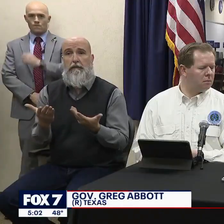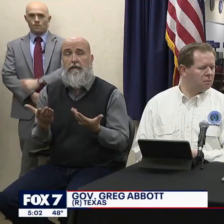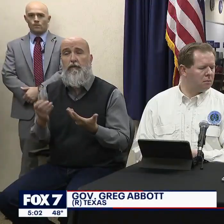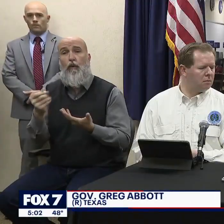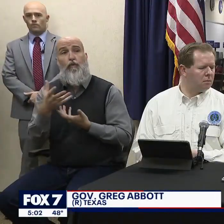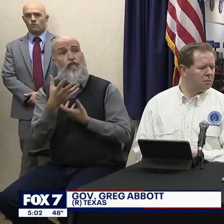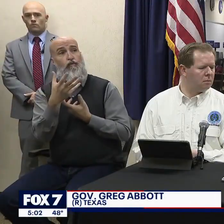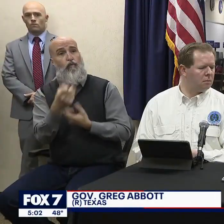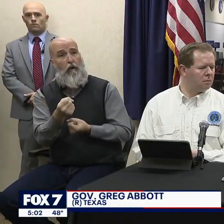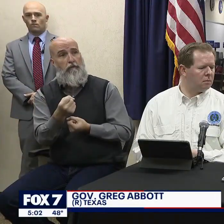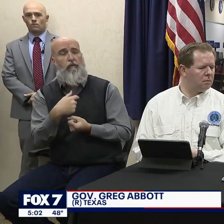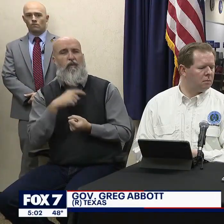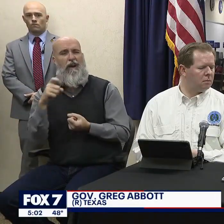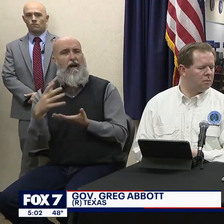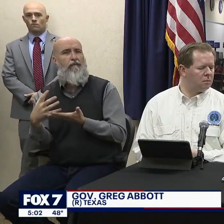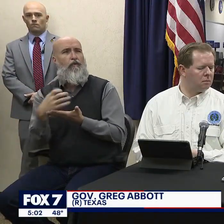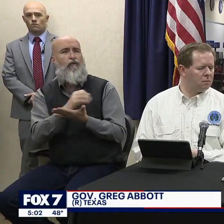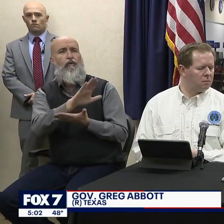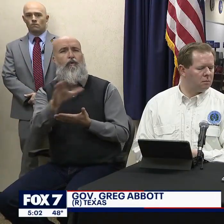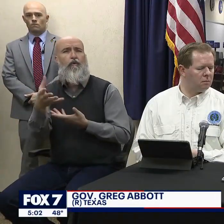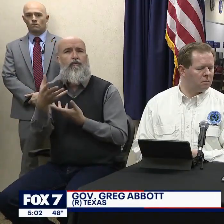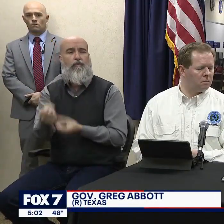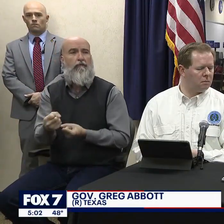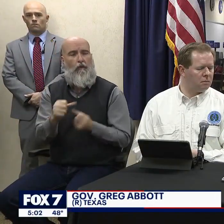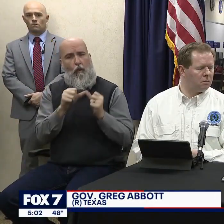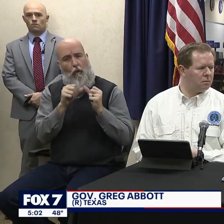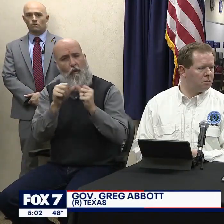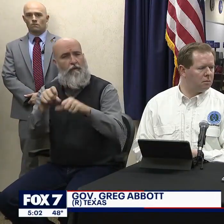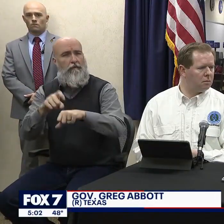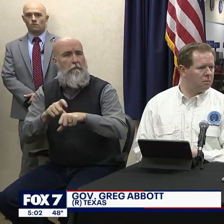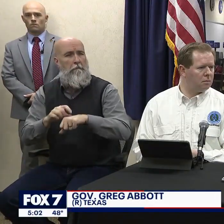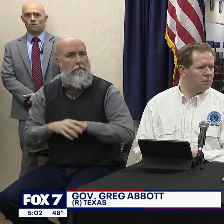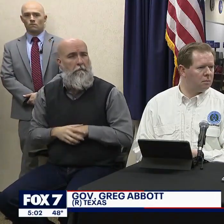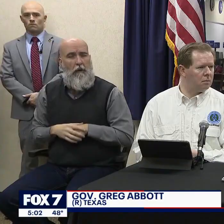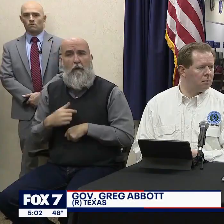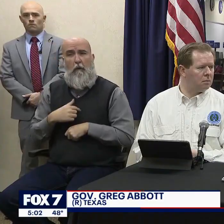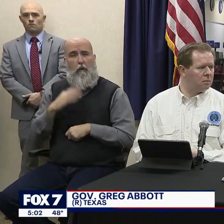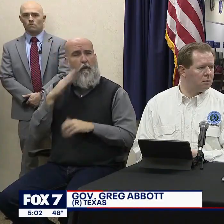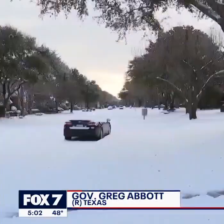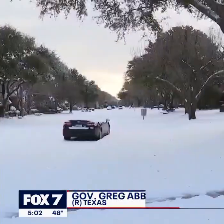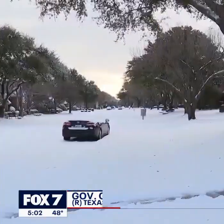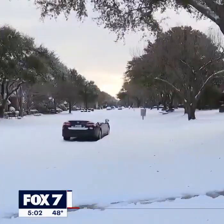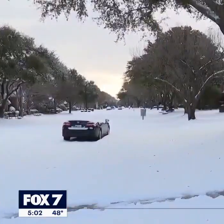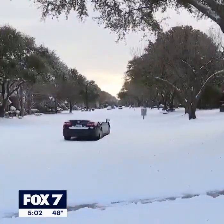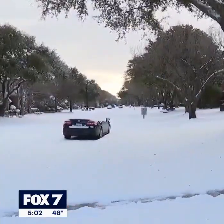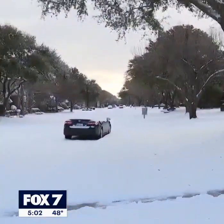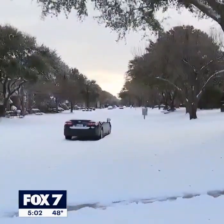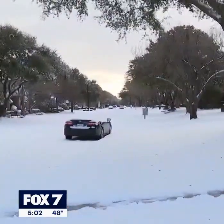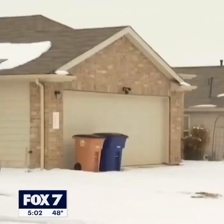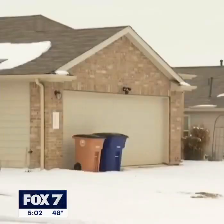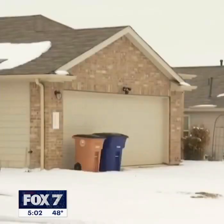ONLY BRING BITTER COLD GOVERNOR WHY PEOPLE ARE WORRIED DESPITE ASSURANCES THAT THE STATE IS